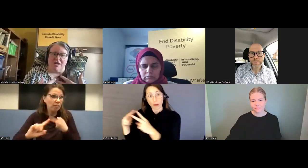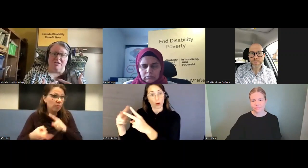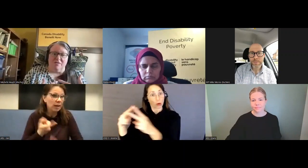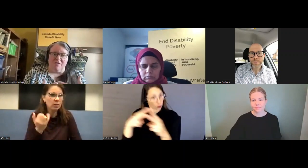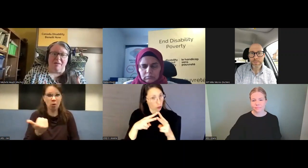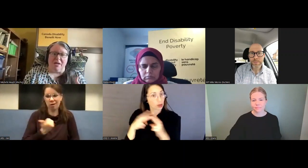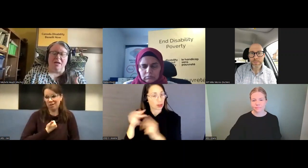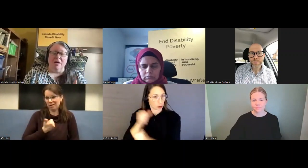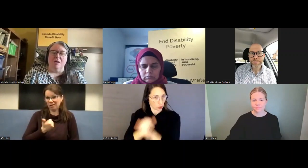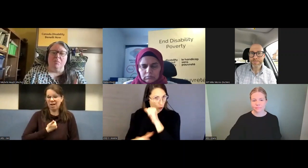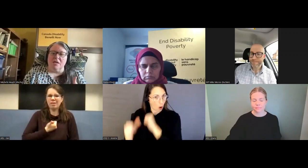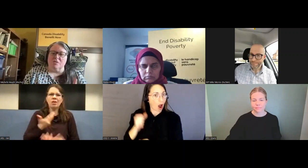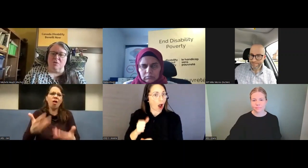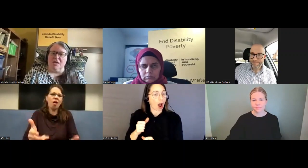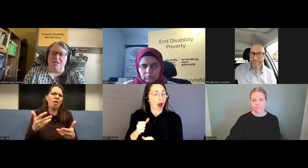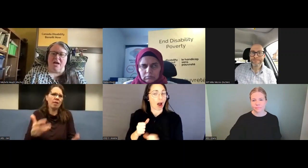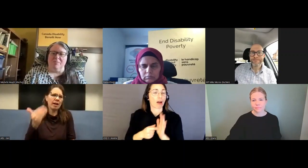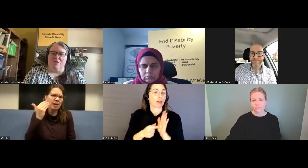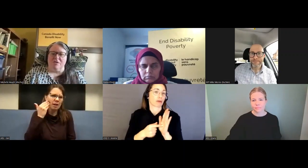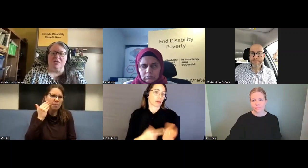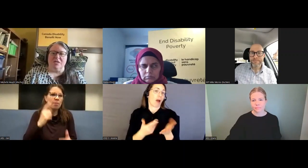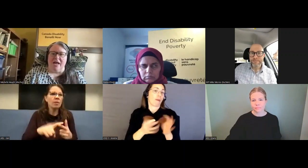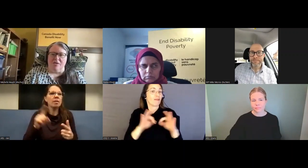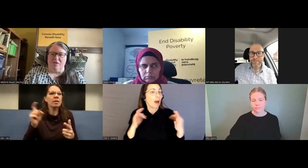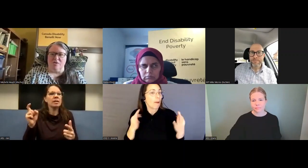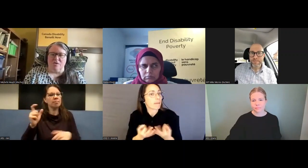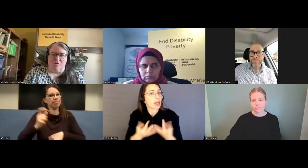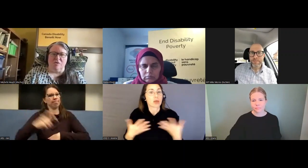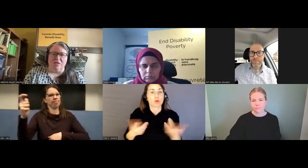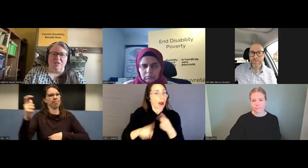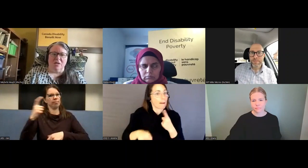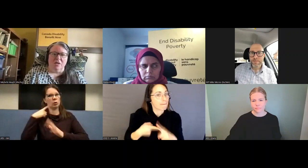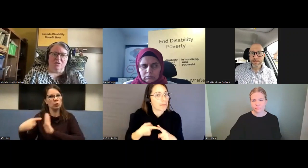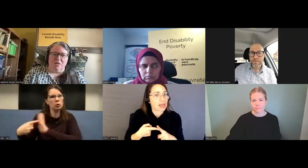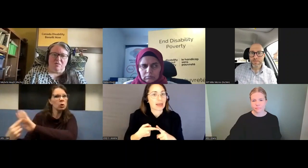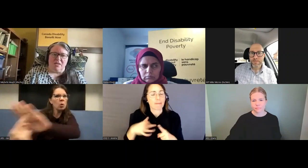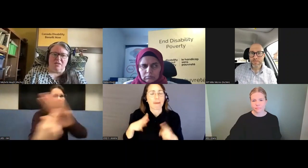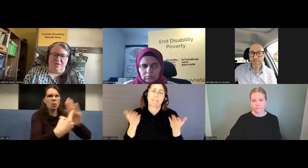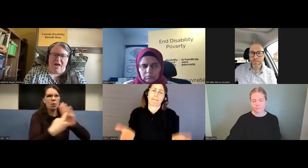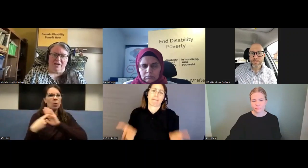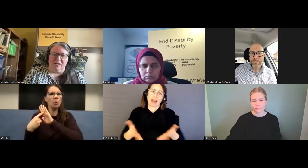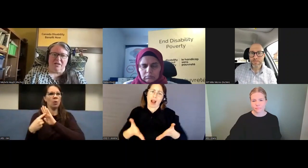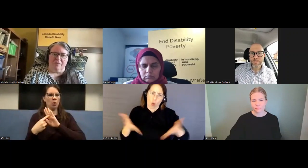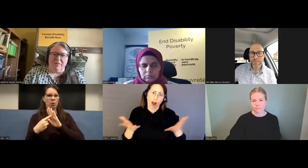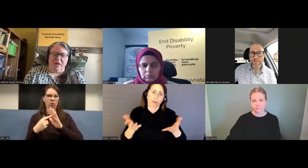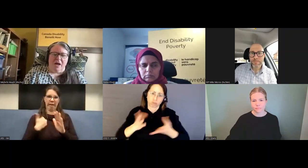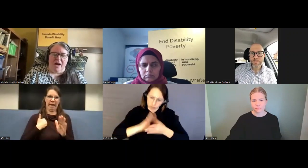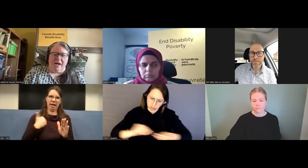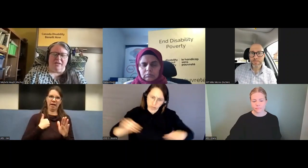FRIENDS AND FAMILY, BUT IT IS REALLY TIME FOR US TO TELL THOSE STORIES TO THE REST OF CANADA.